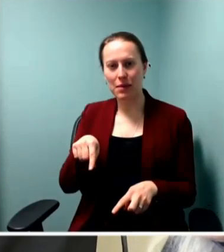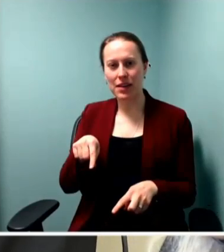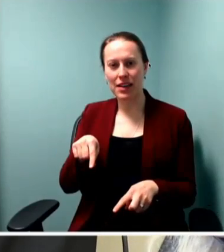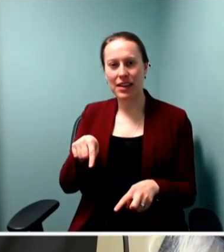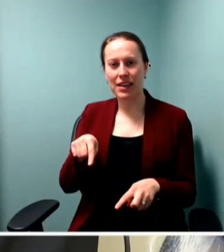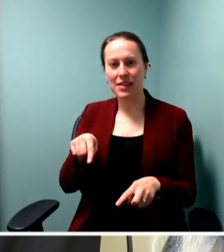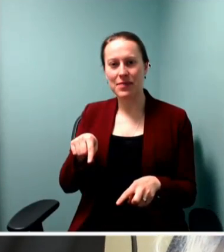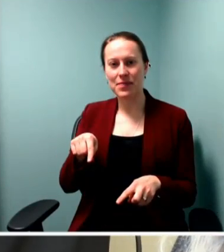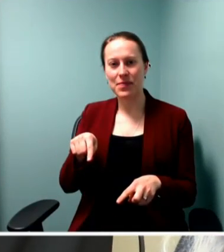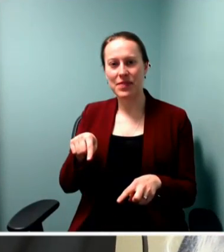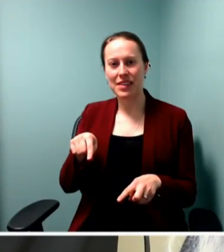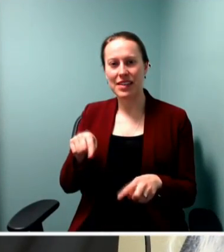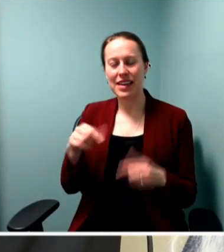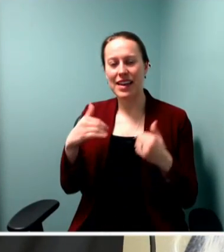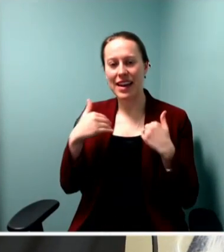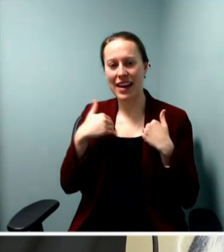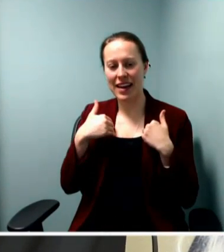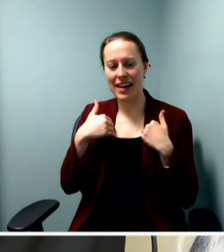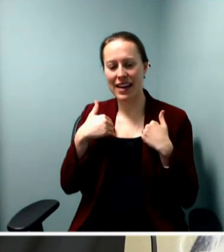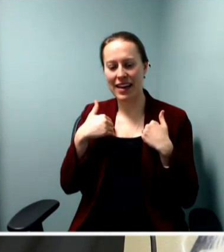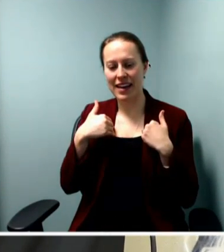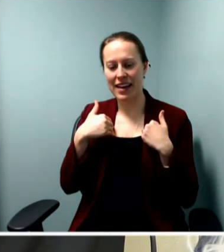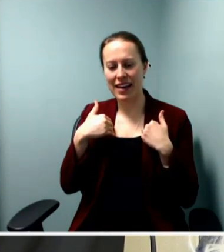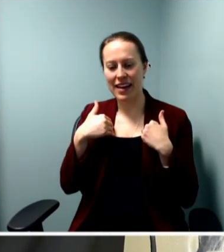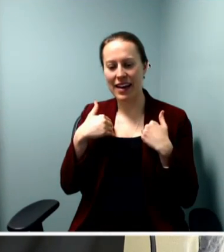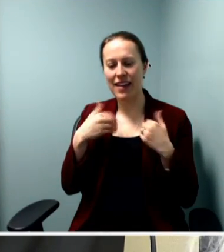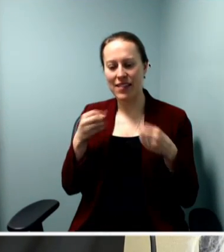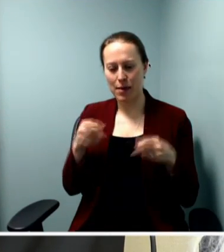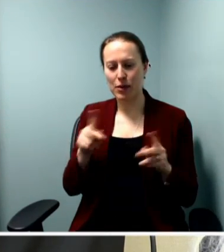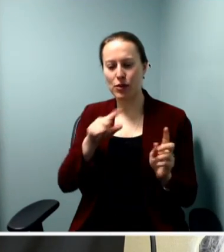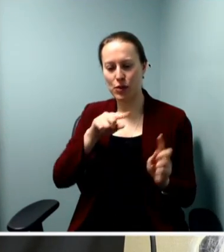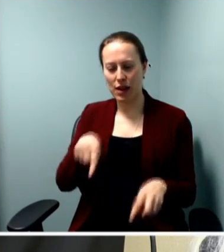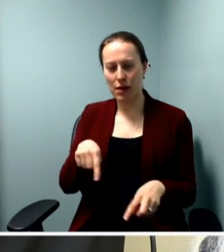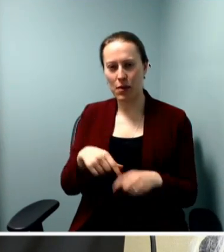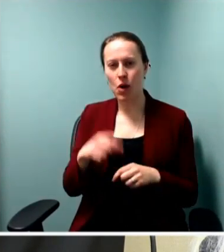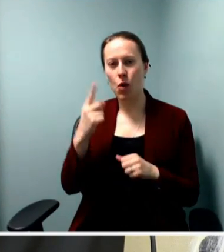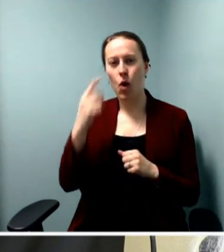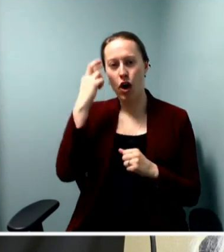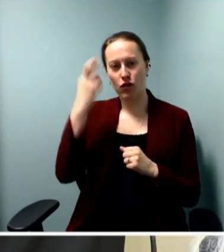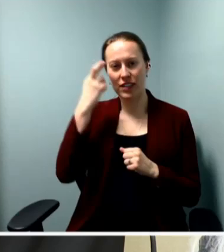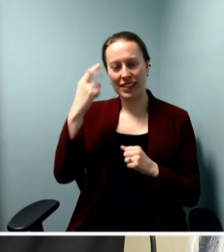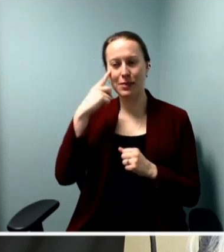One of the reasons I came today was because culture, art, and disability